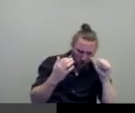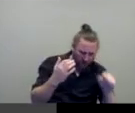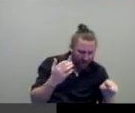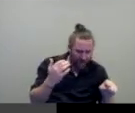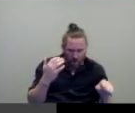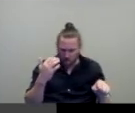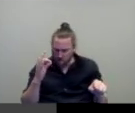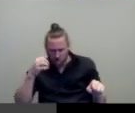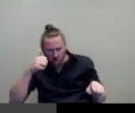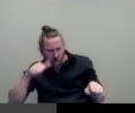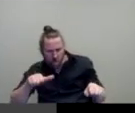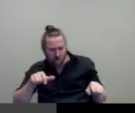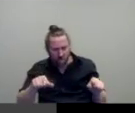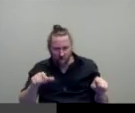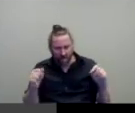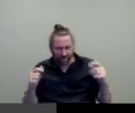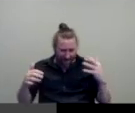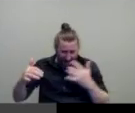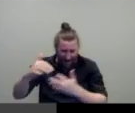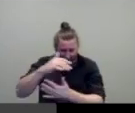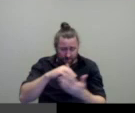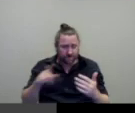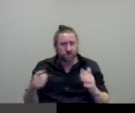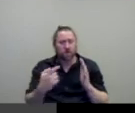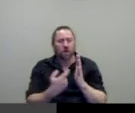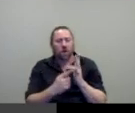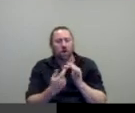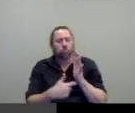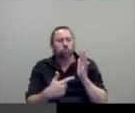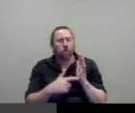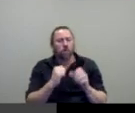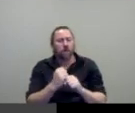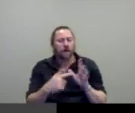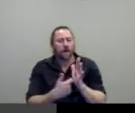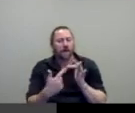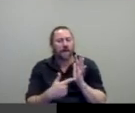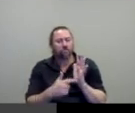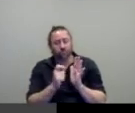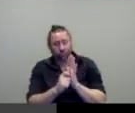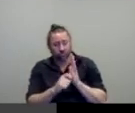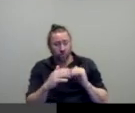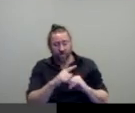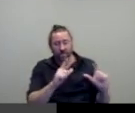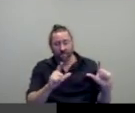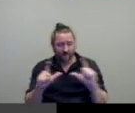writing about this series robert garrett explained that Farran doesn't use her art practice